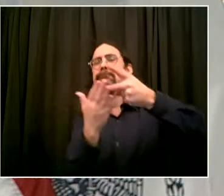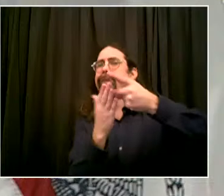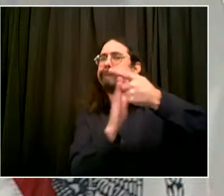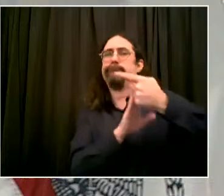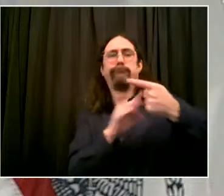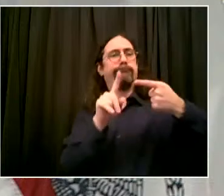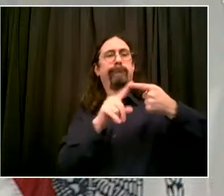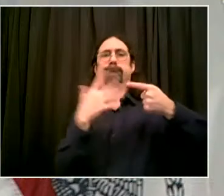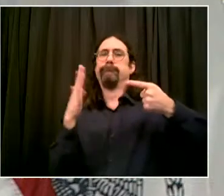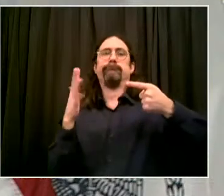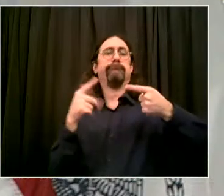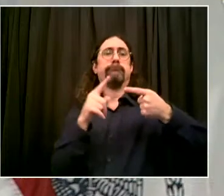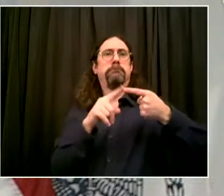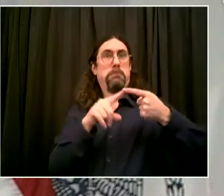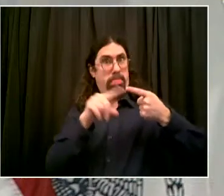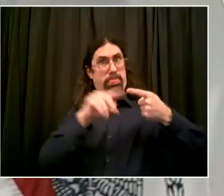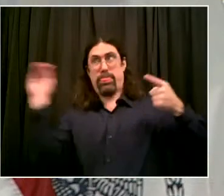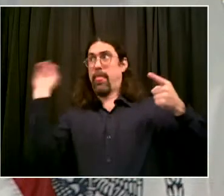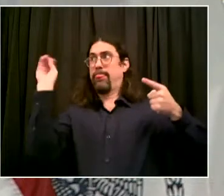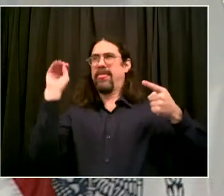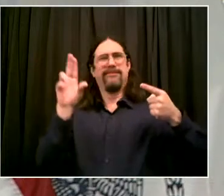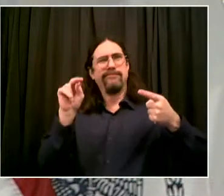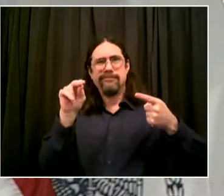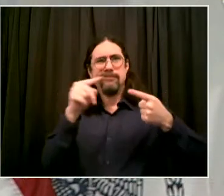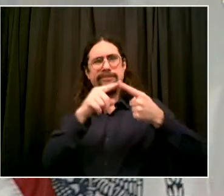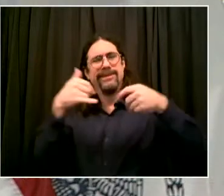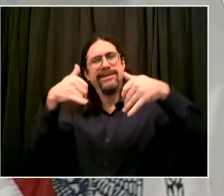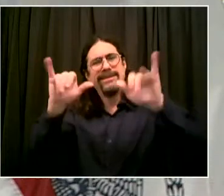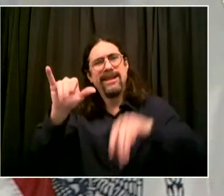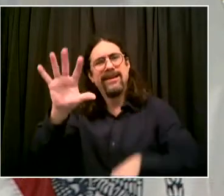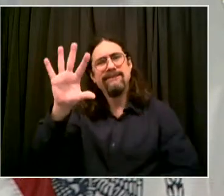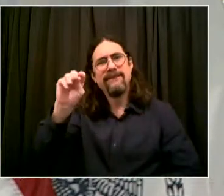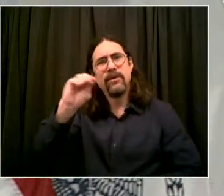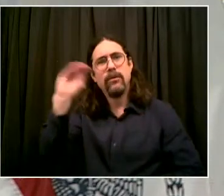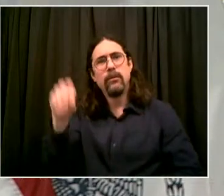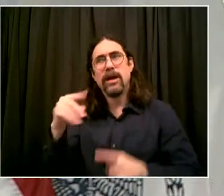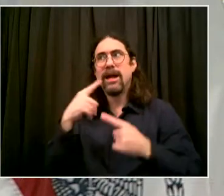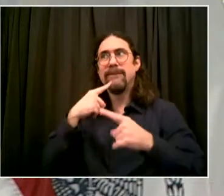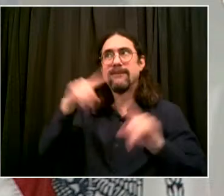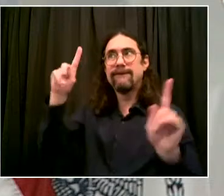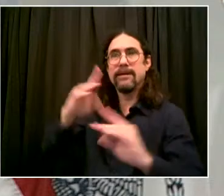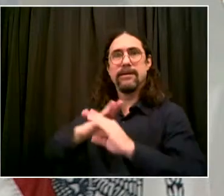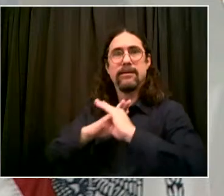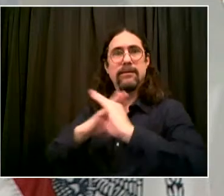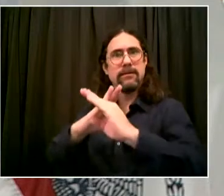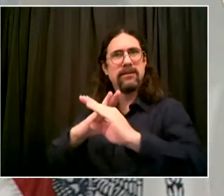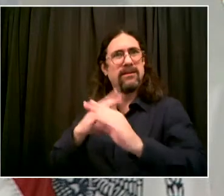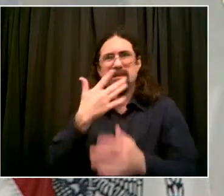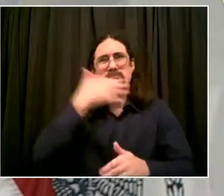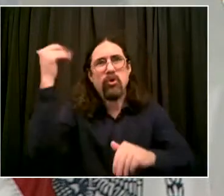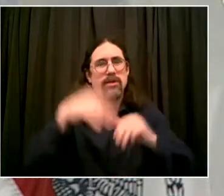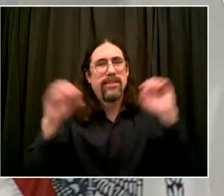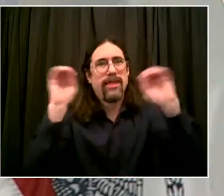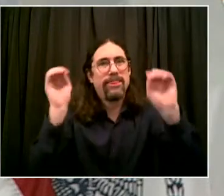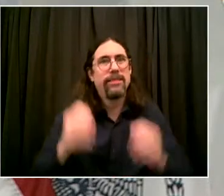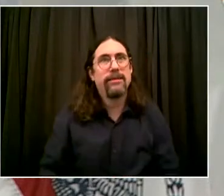HOLD BACK THE FIRR STTHTHOSE E RO OPPELELEW HO WOULD BE SO APPRECIATIVE, MAKE SO MUCH IMPACT ON THEIR LIFE WHEN WE